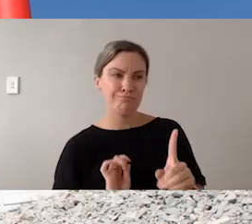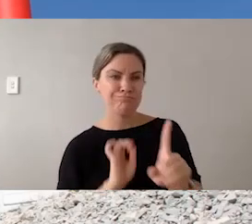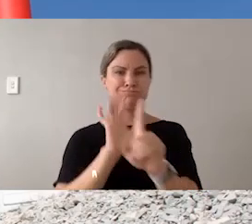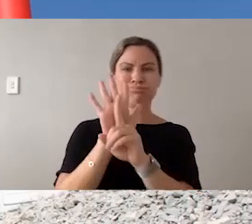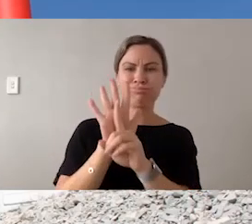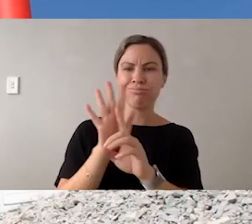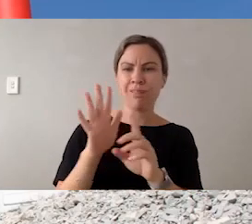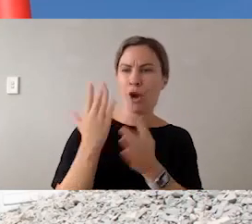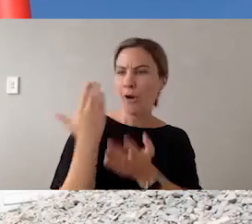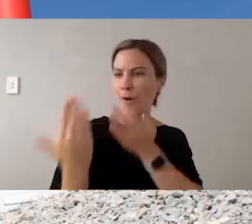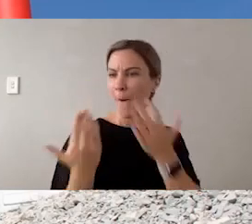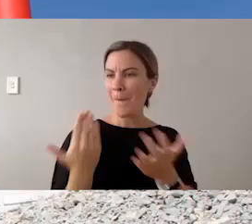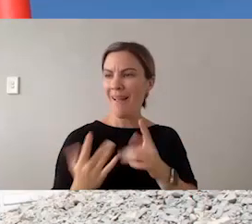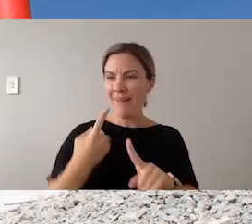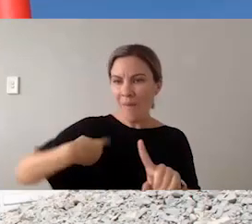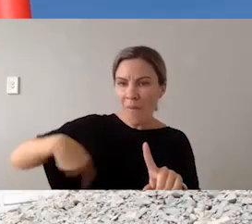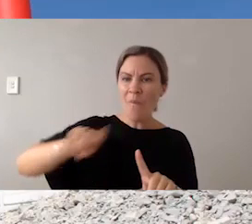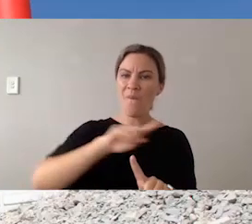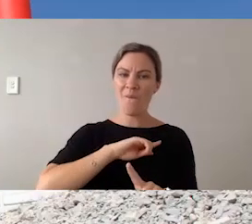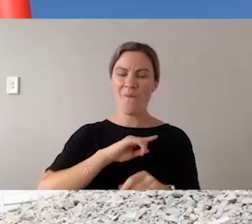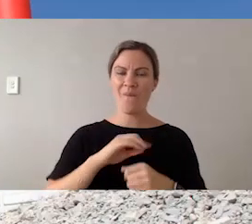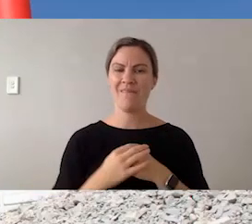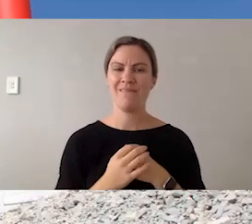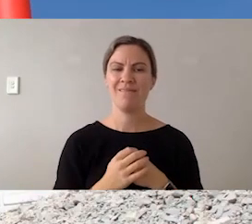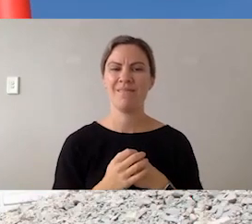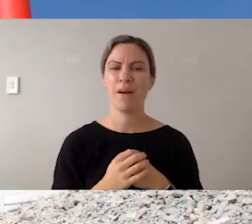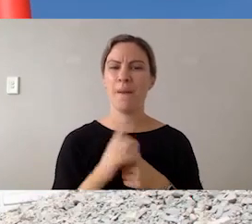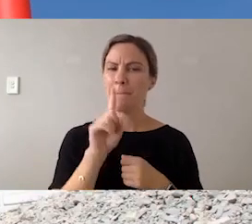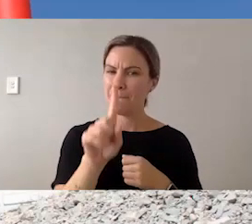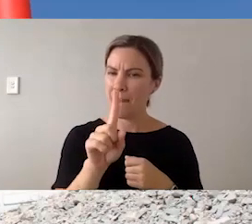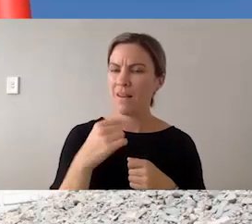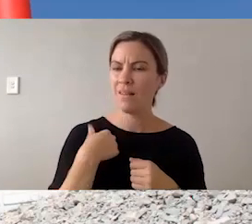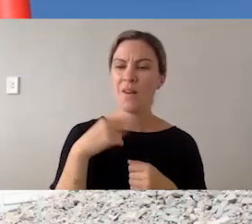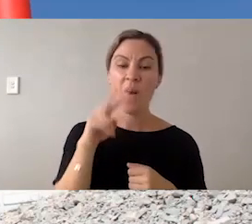with everyone else. And what struck me when I looked at the numbers when